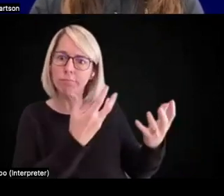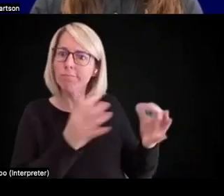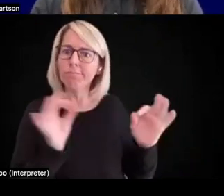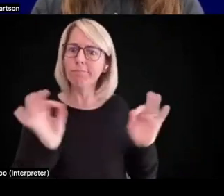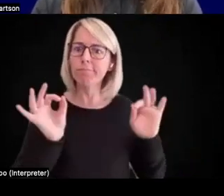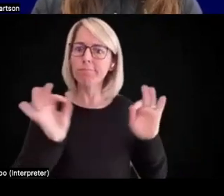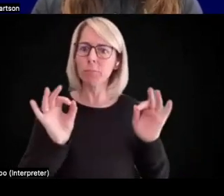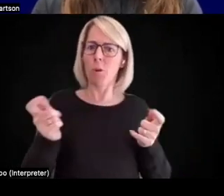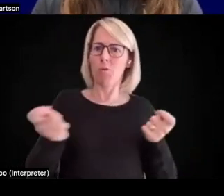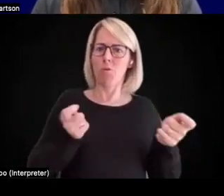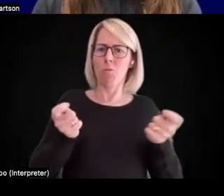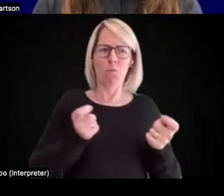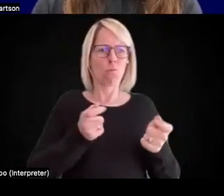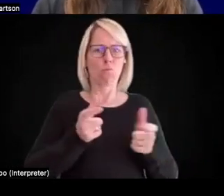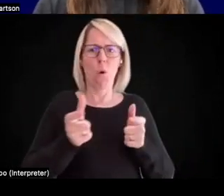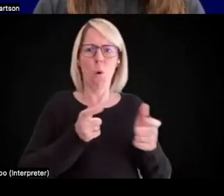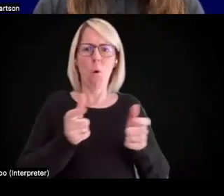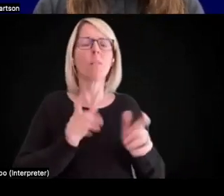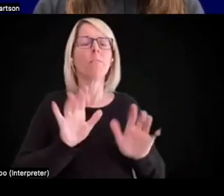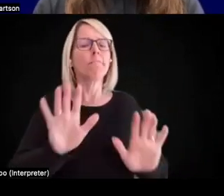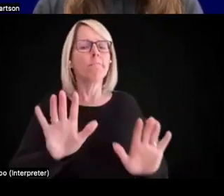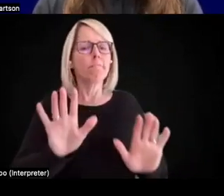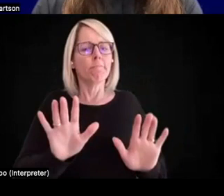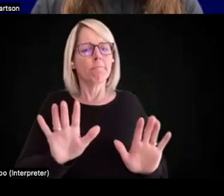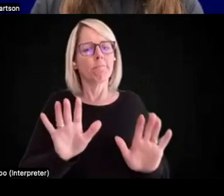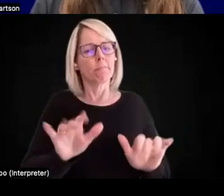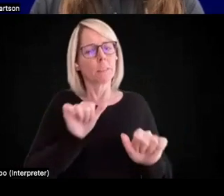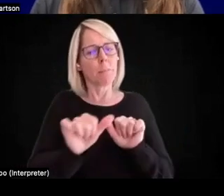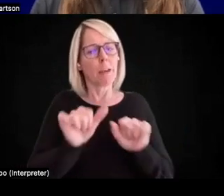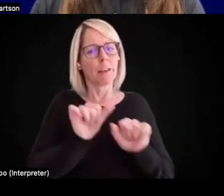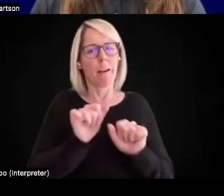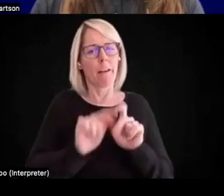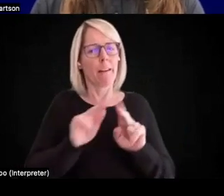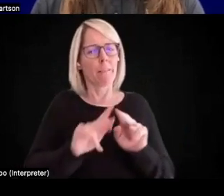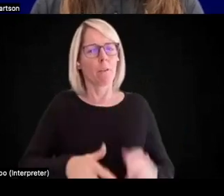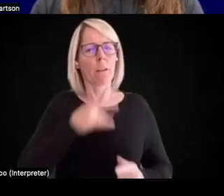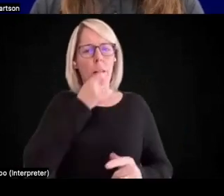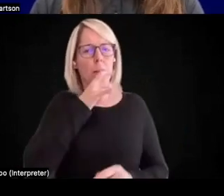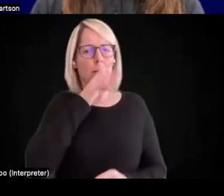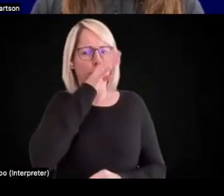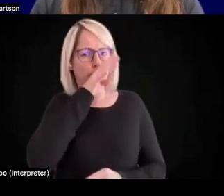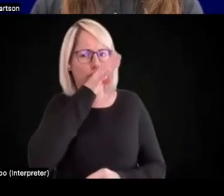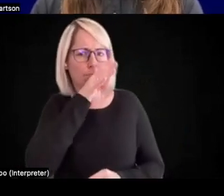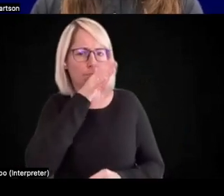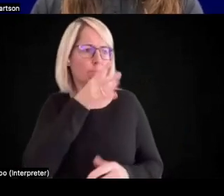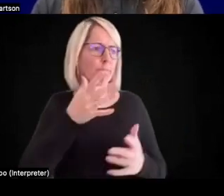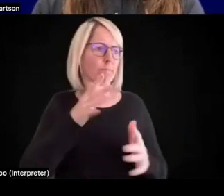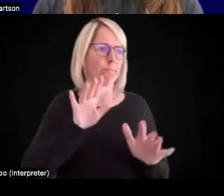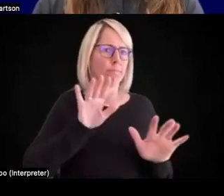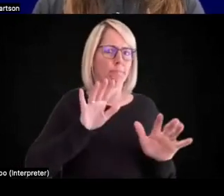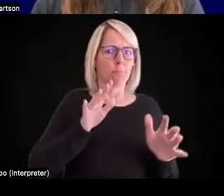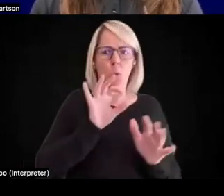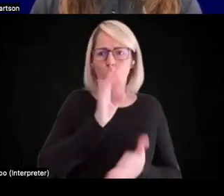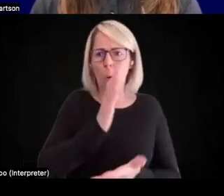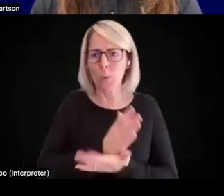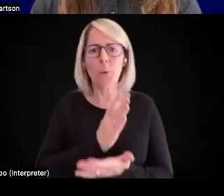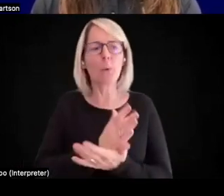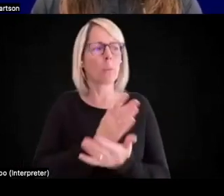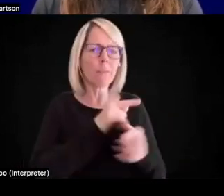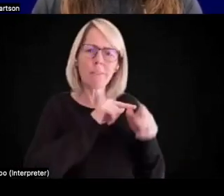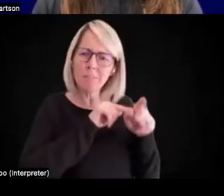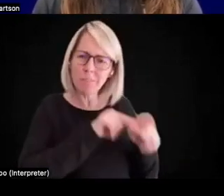If you're unsure, all the more reason to follow and let go of the lead. If the deafblind person